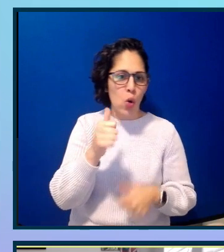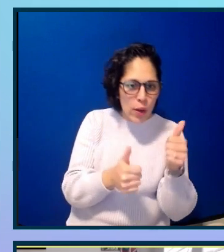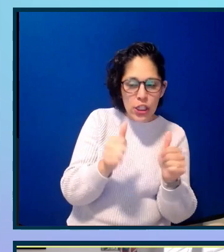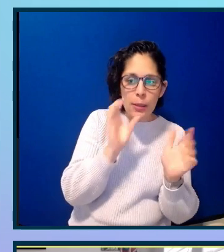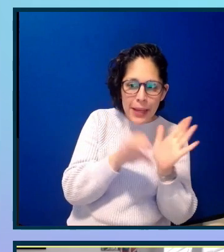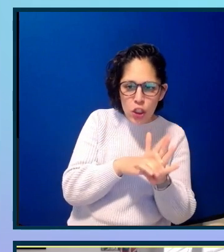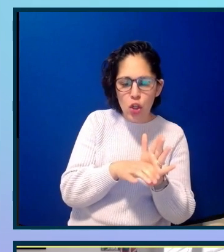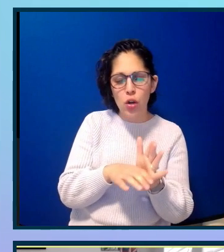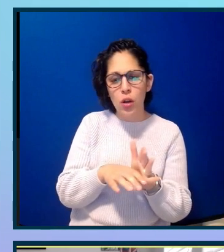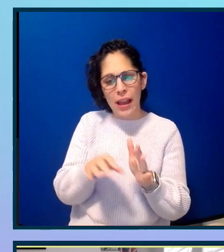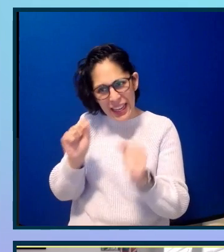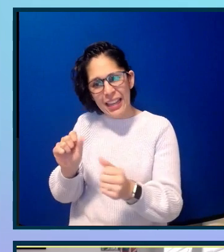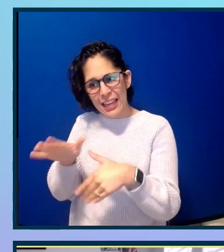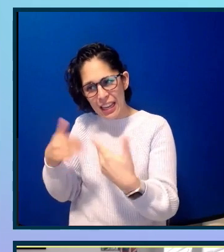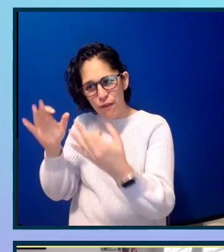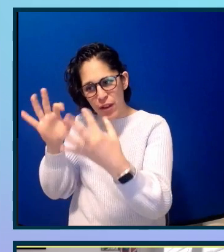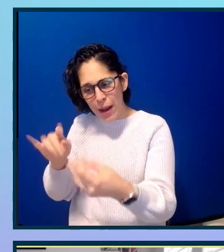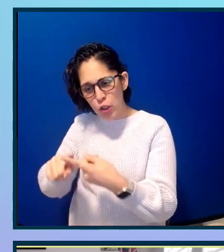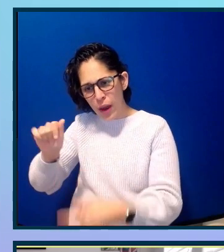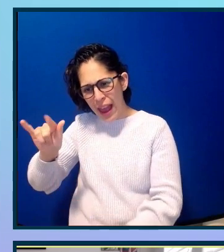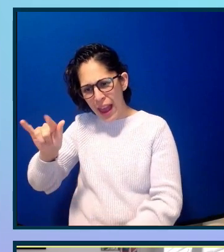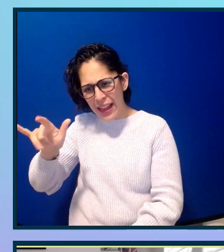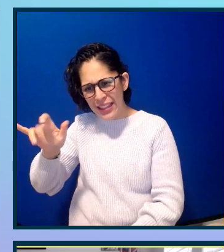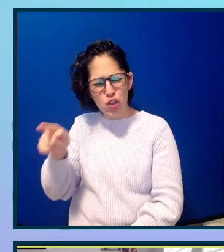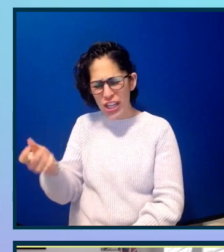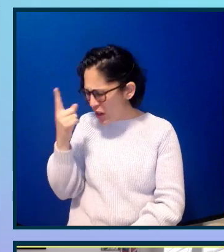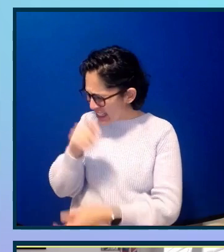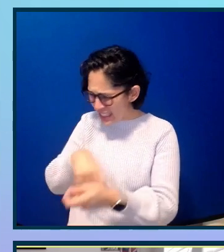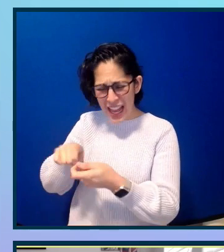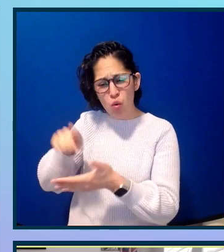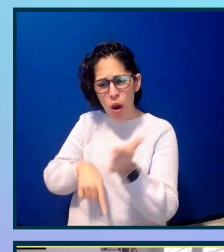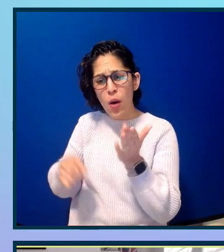so that she understands exactly what it is that will happen when she presses that button.